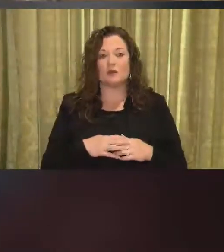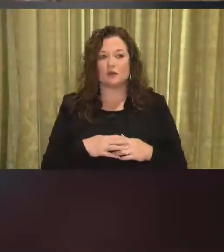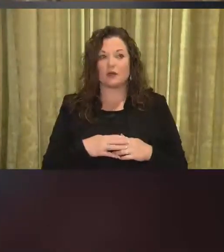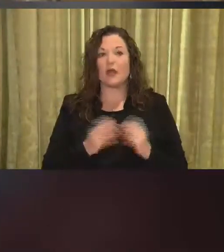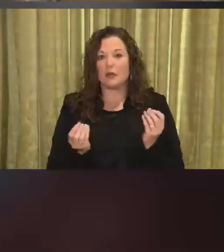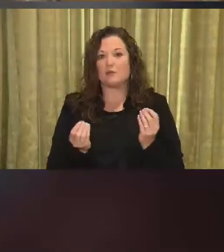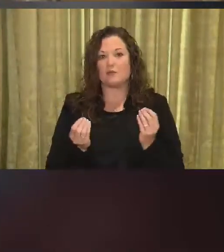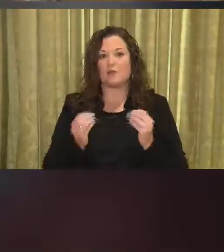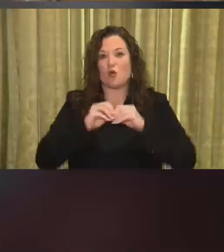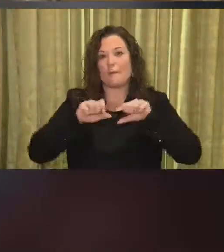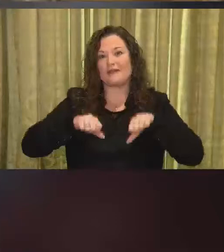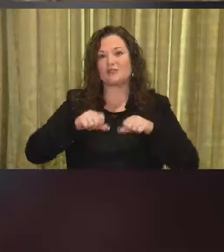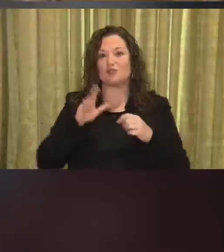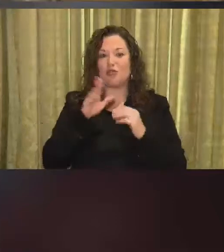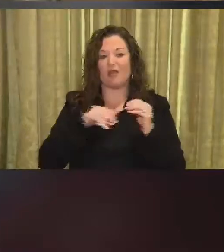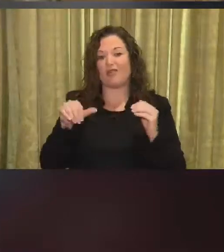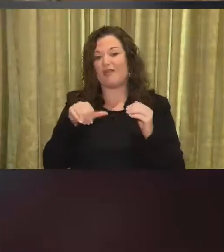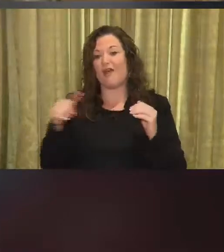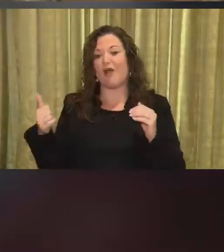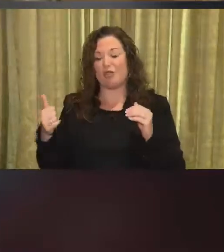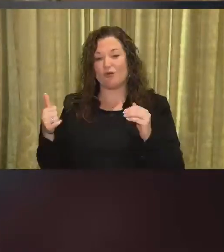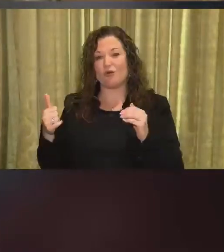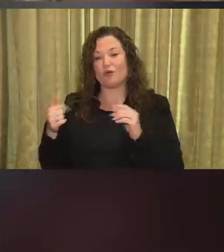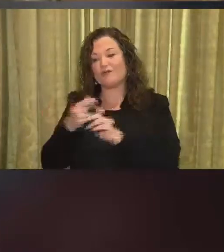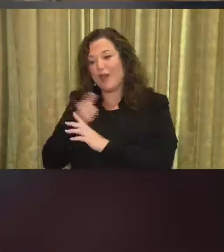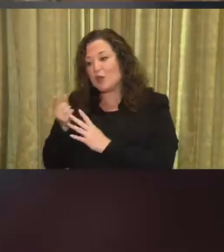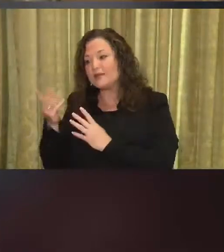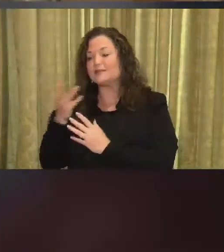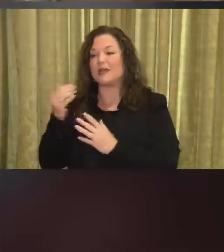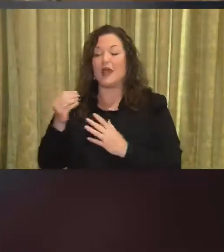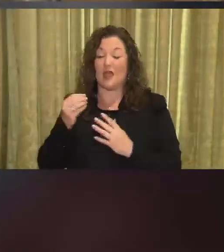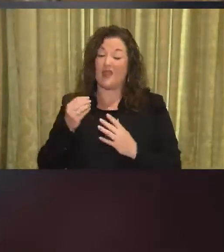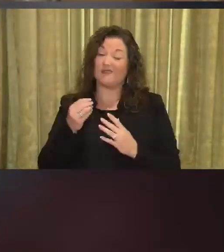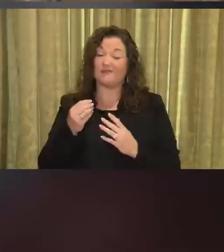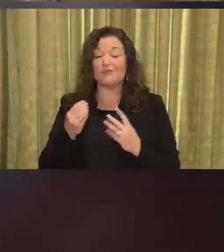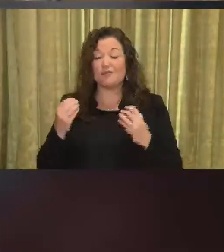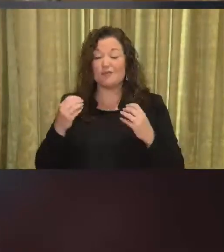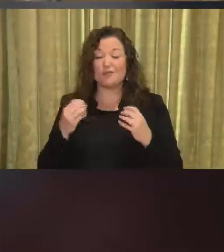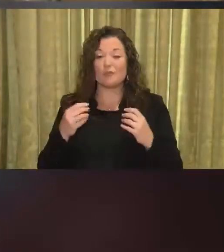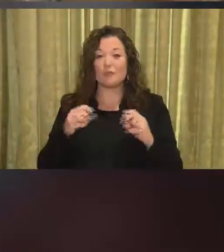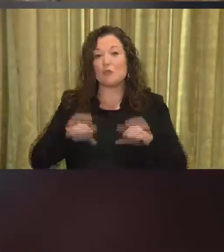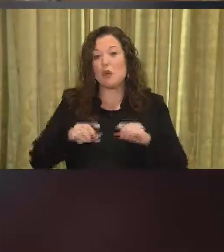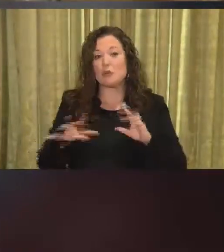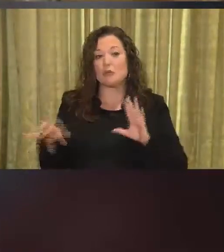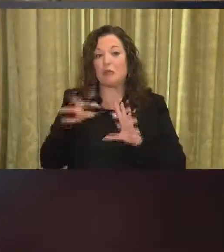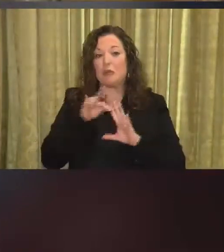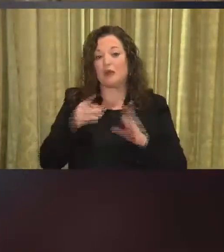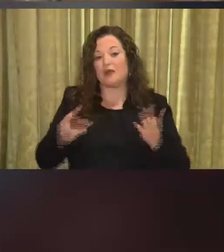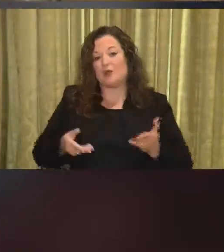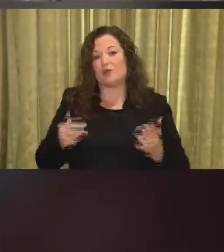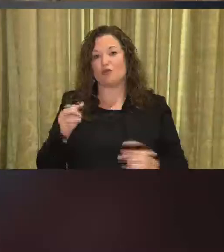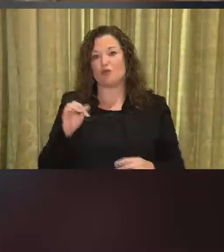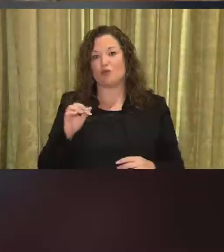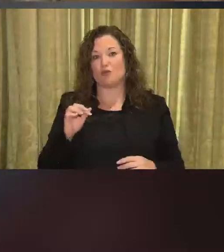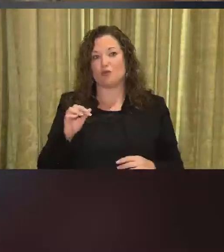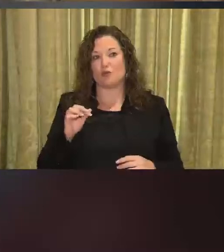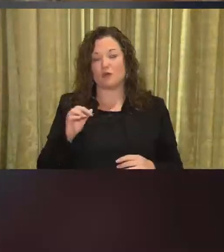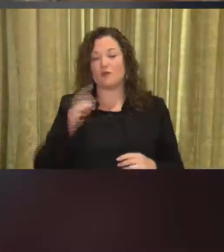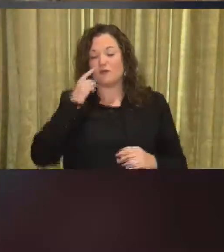and the original virus that we saw here in Arkansas. The good news is that the vaccine is